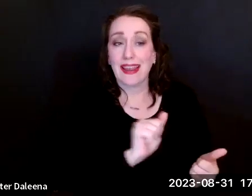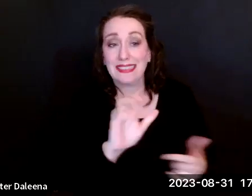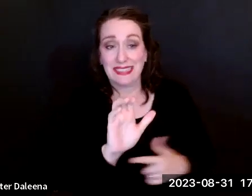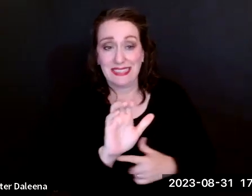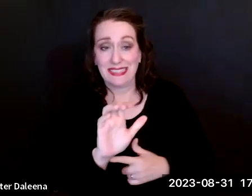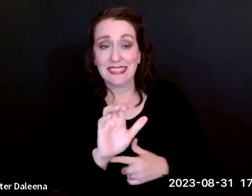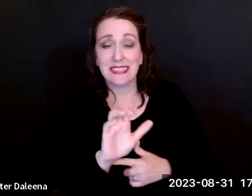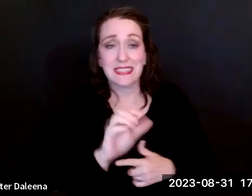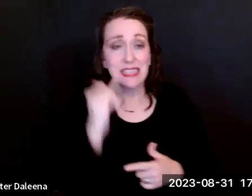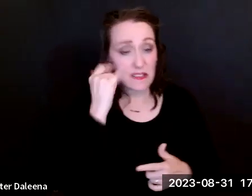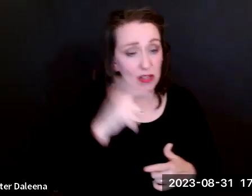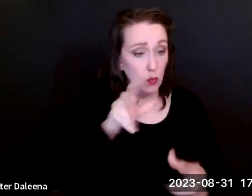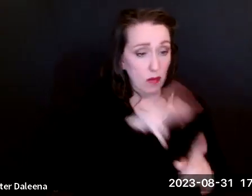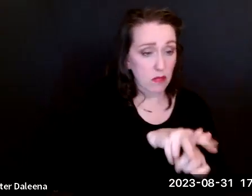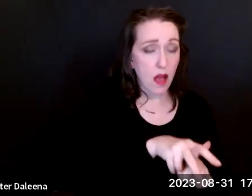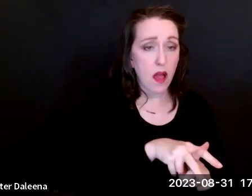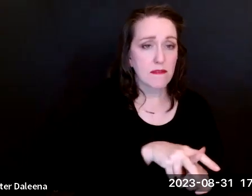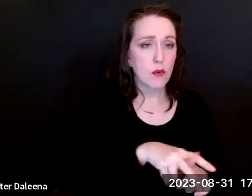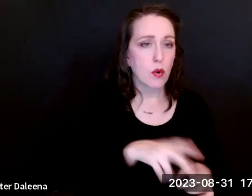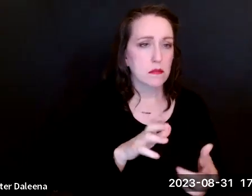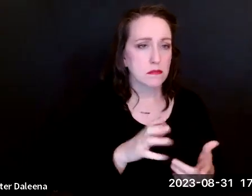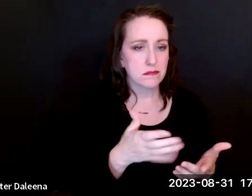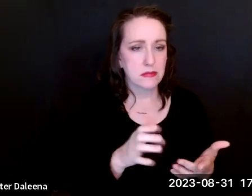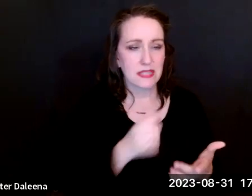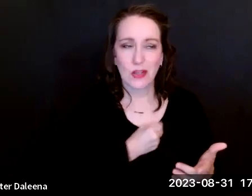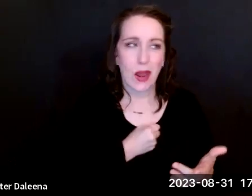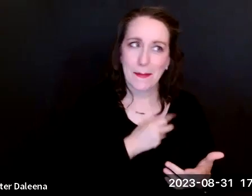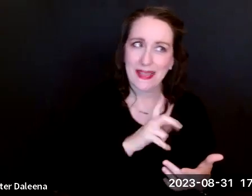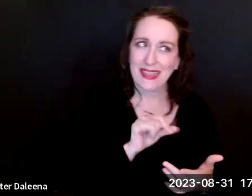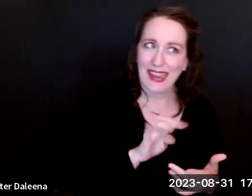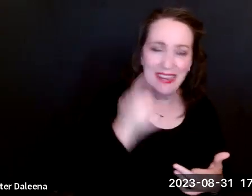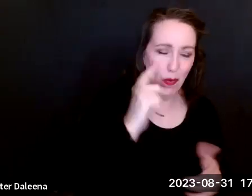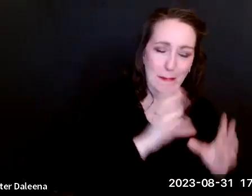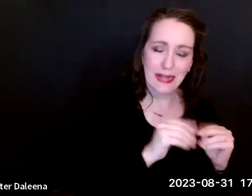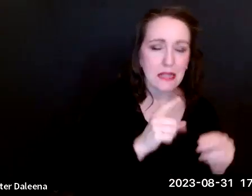um like if they need to apply to get an I am sorry I was late for this meeting but will they need to